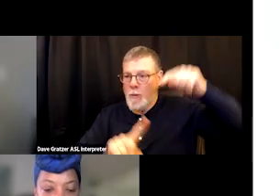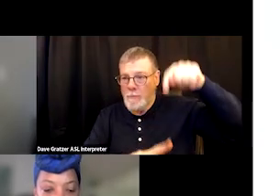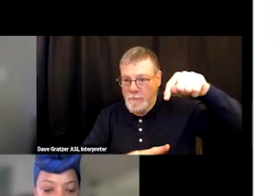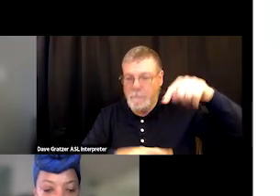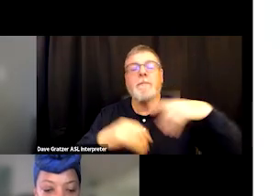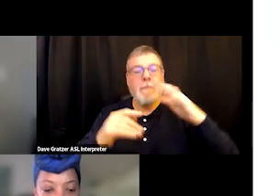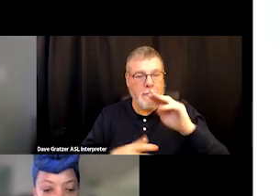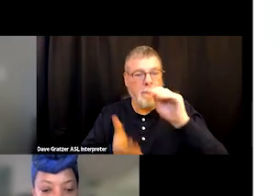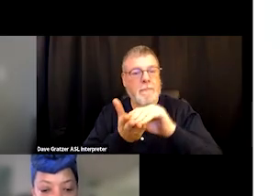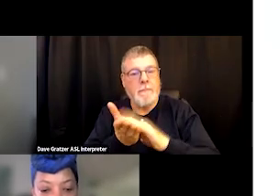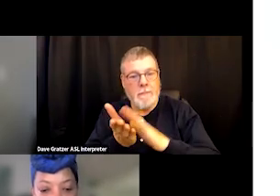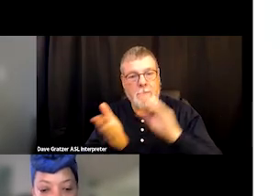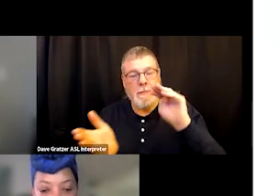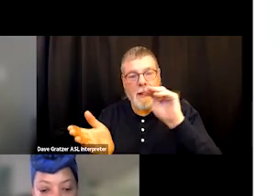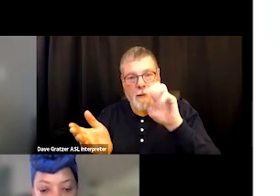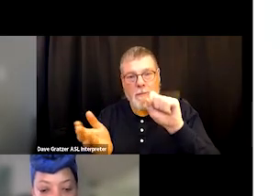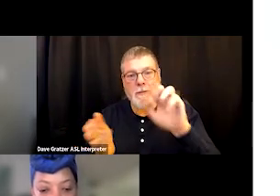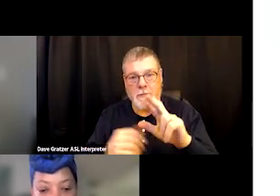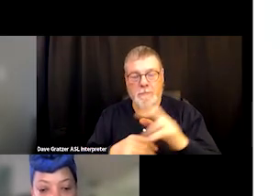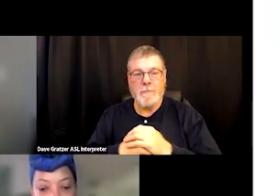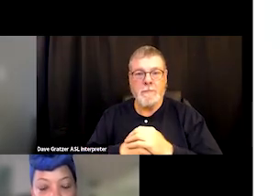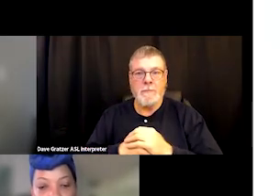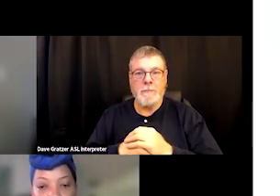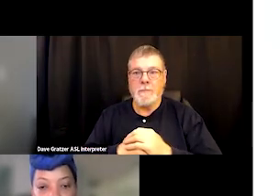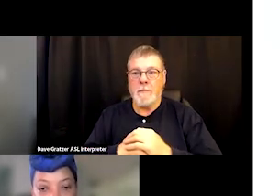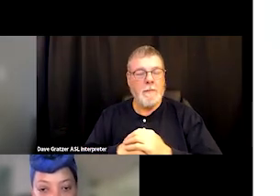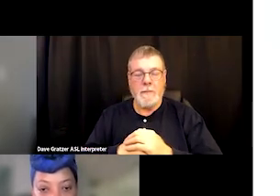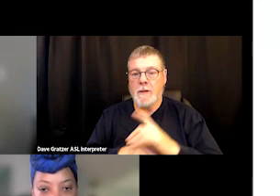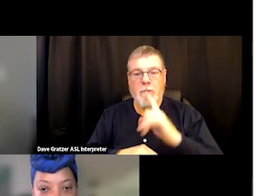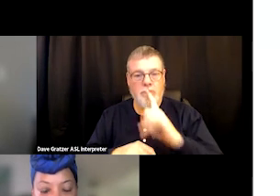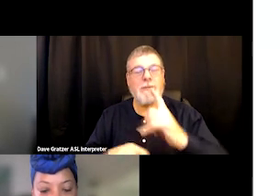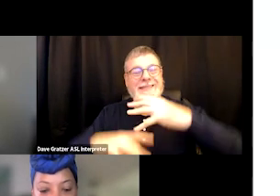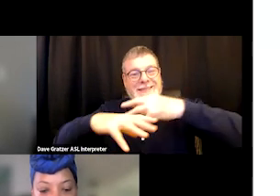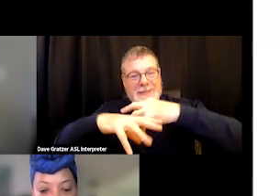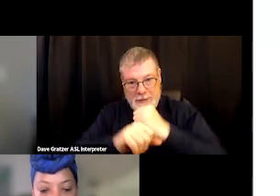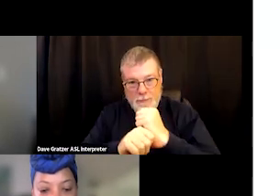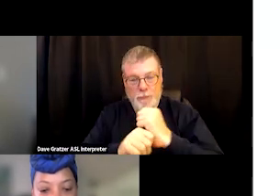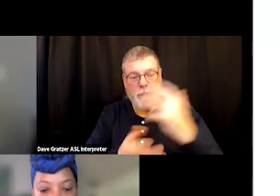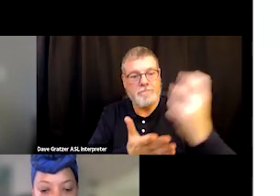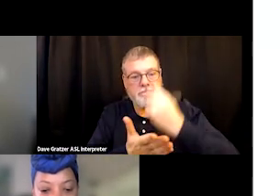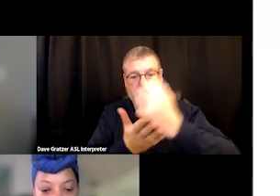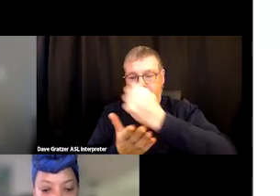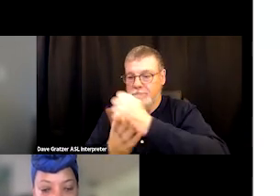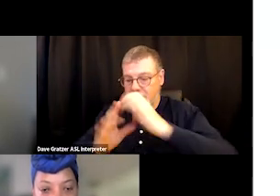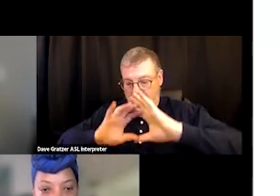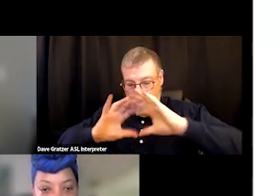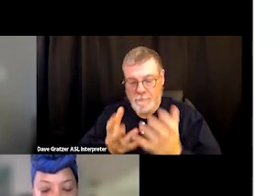about their symptoms and functional limitations. It's really kind of a summary or collective document